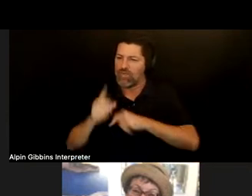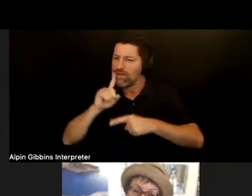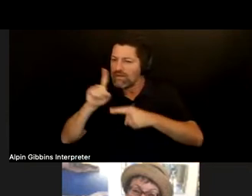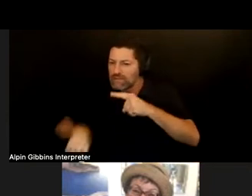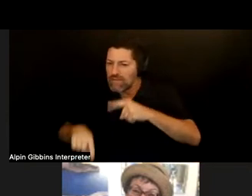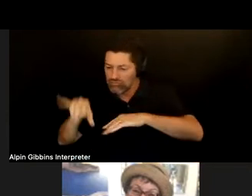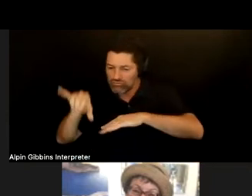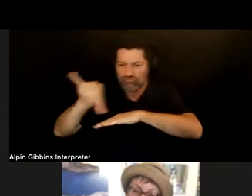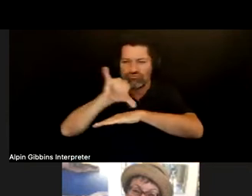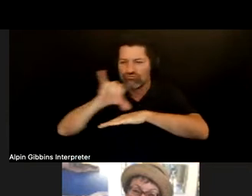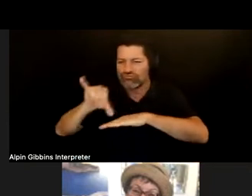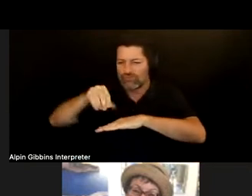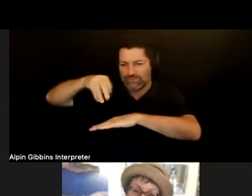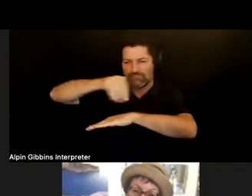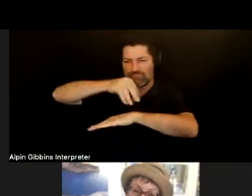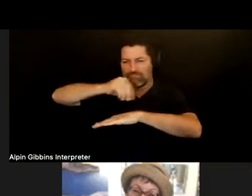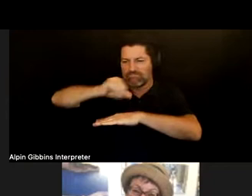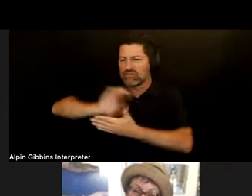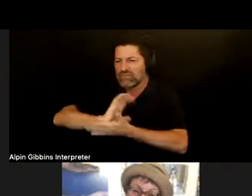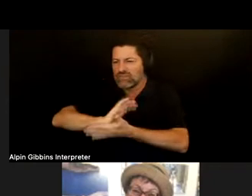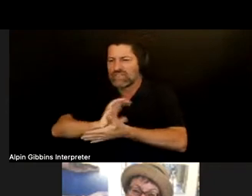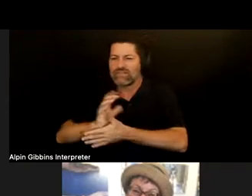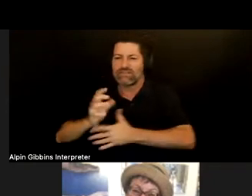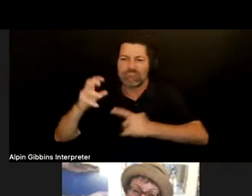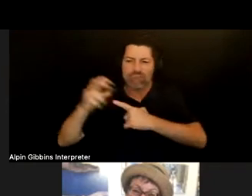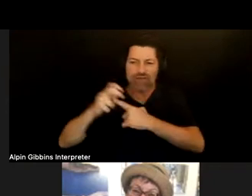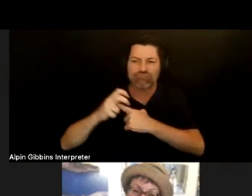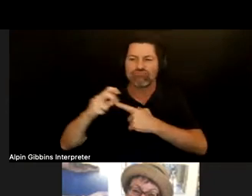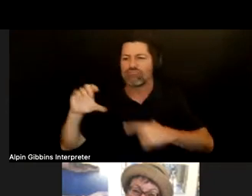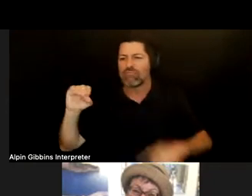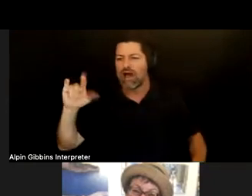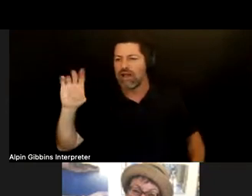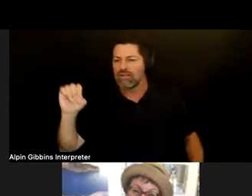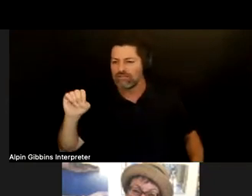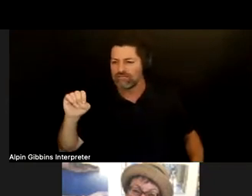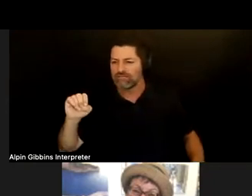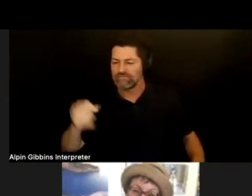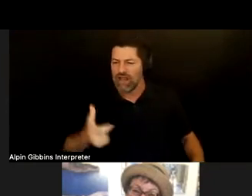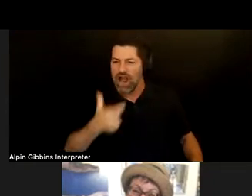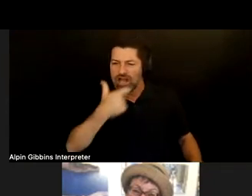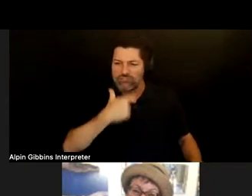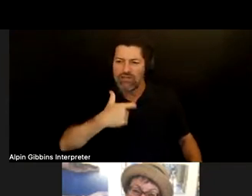there some mushrooms, maybe some black olives, and make a Monta pizza, which is kind of fun